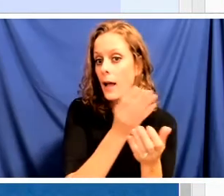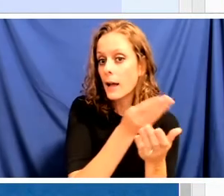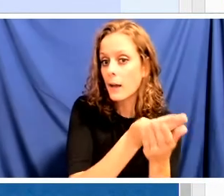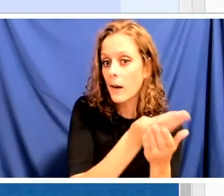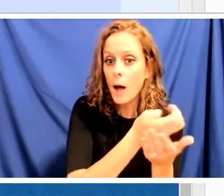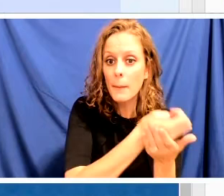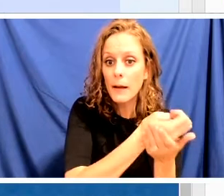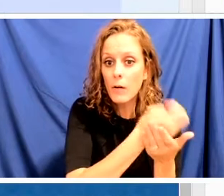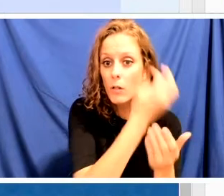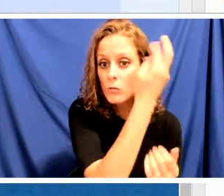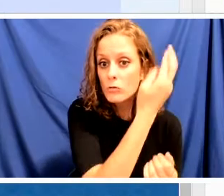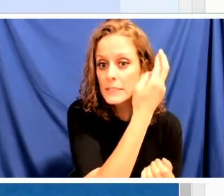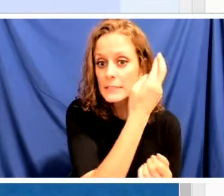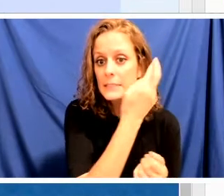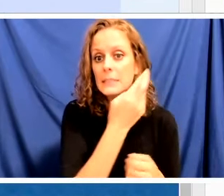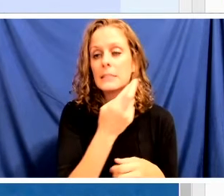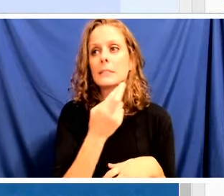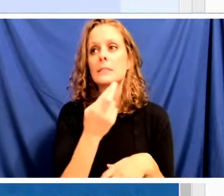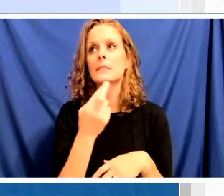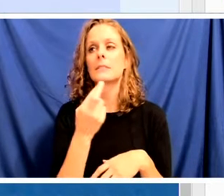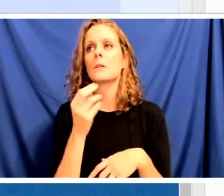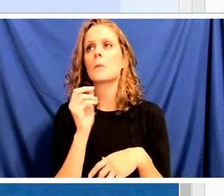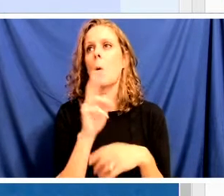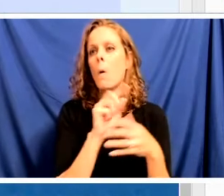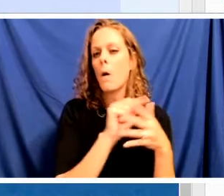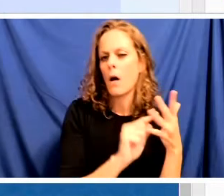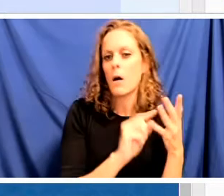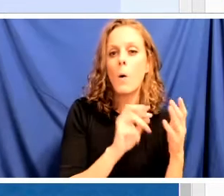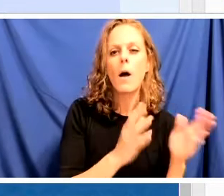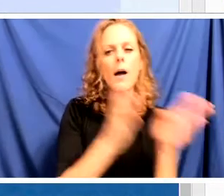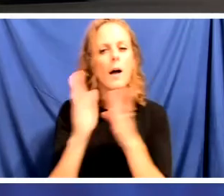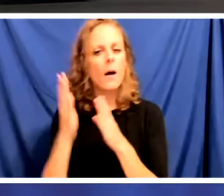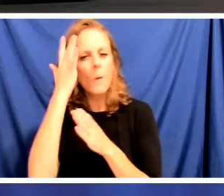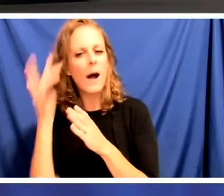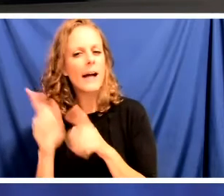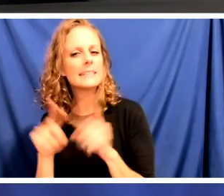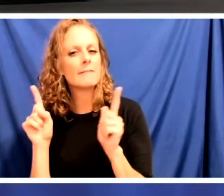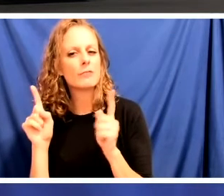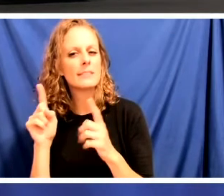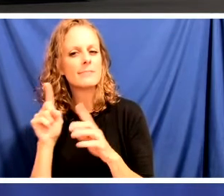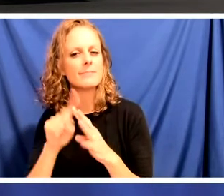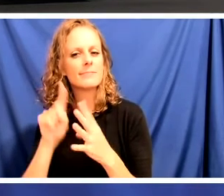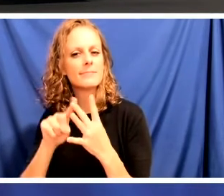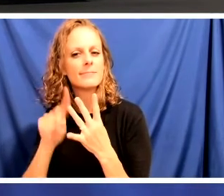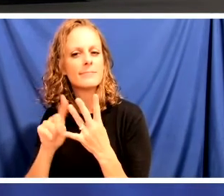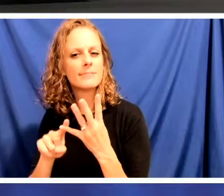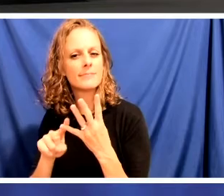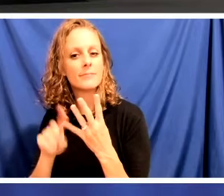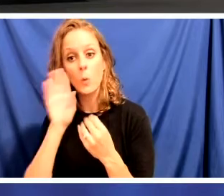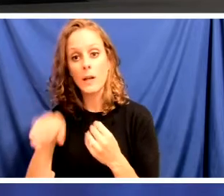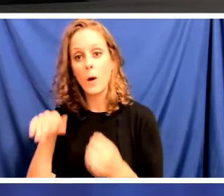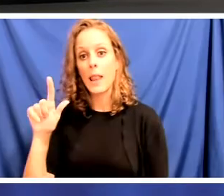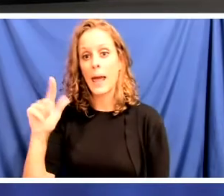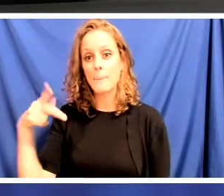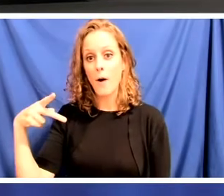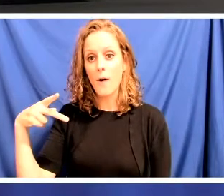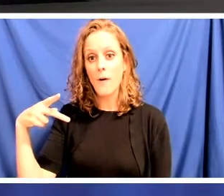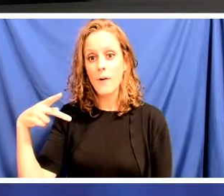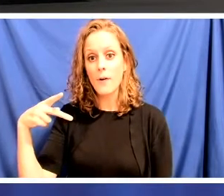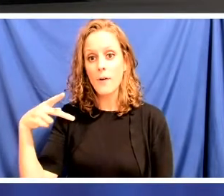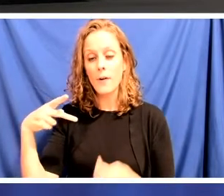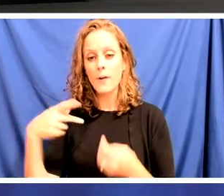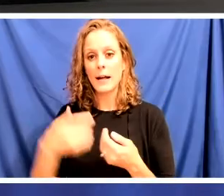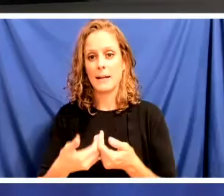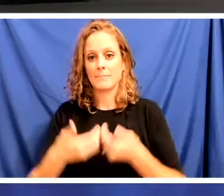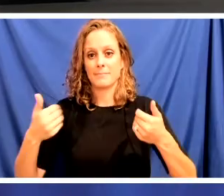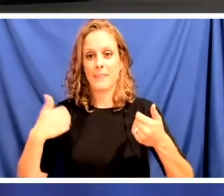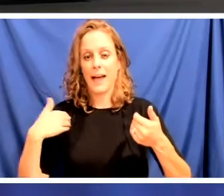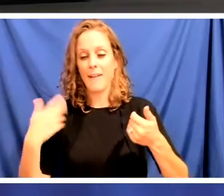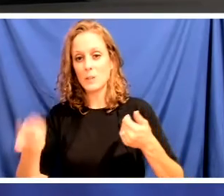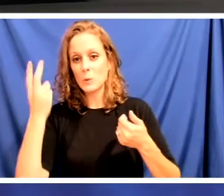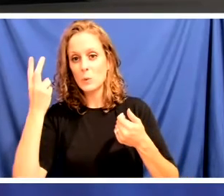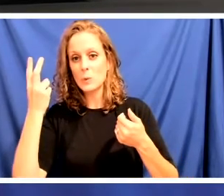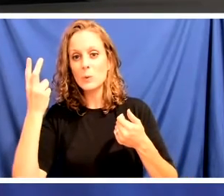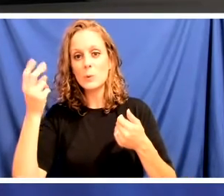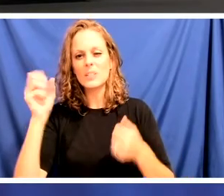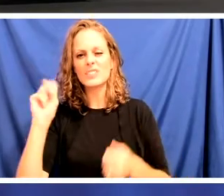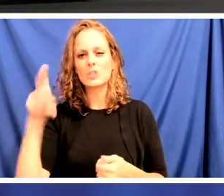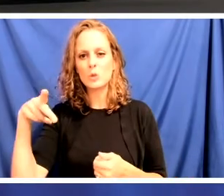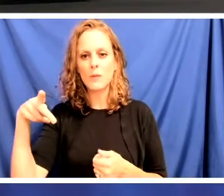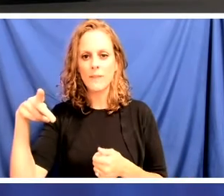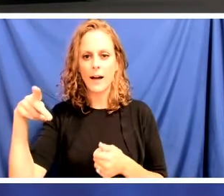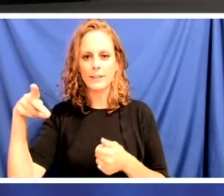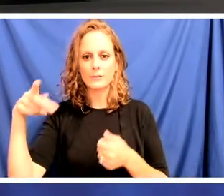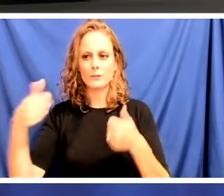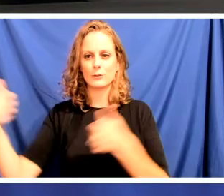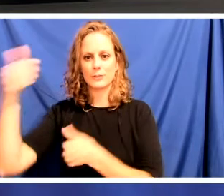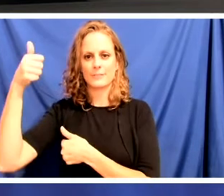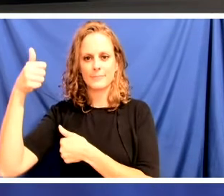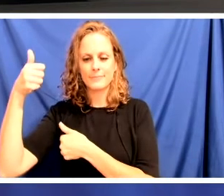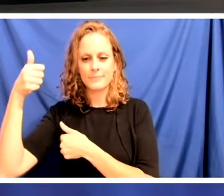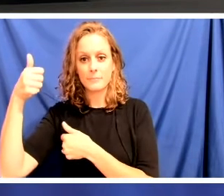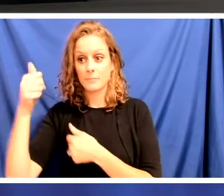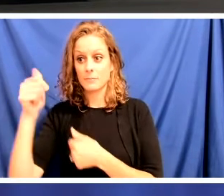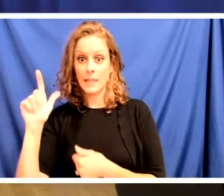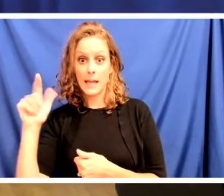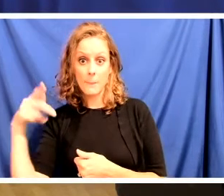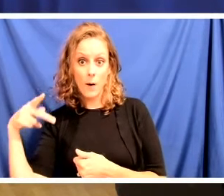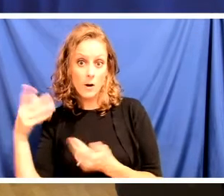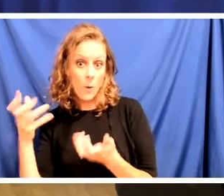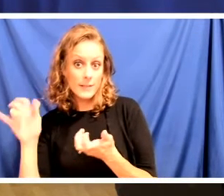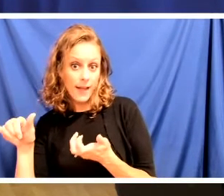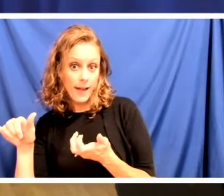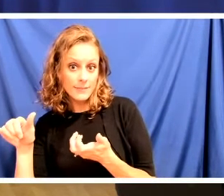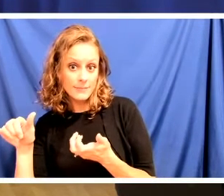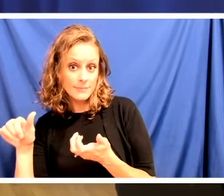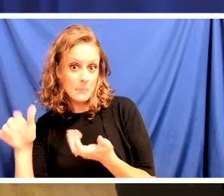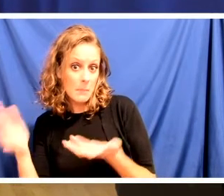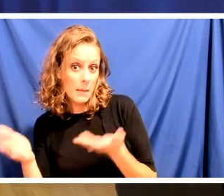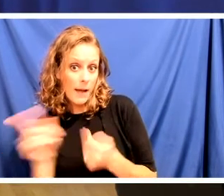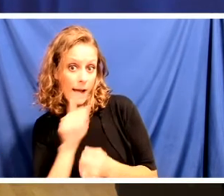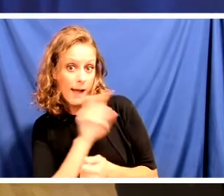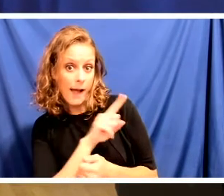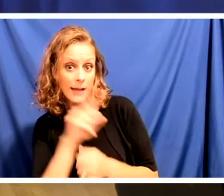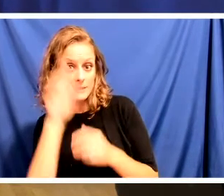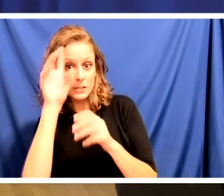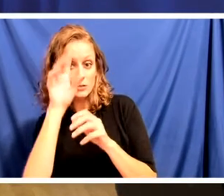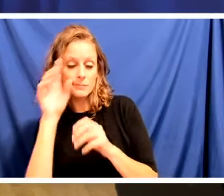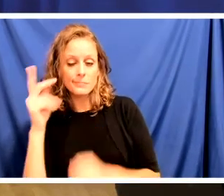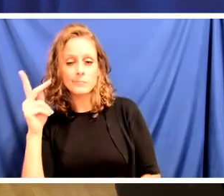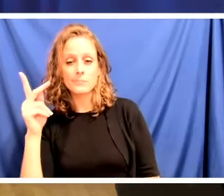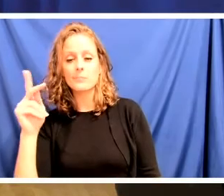SacGov: And then also why they're different and should be considered, and we know with with land park being split up between two supervisors and maybe landmark wants that don't want to ask supervisor Kennedy he goes nope so I don't I don't know about that, but.